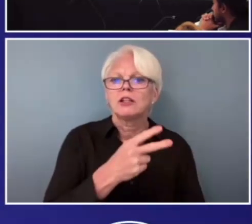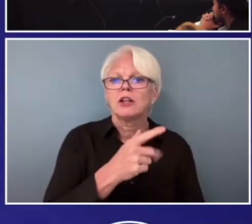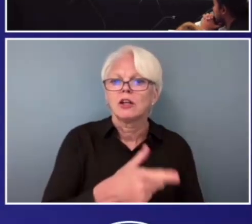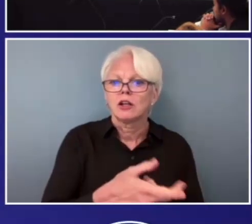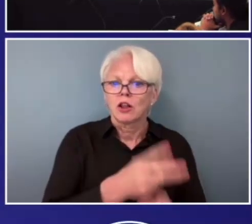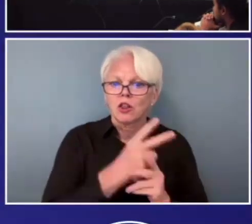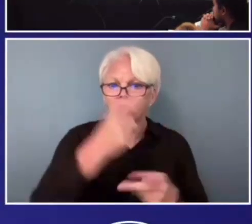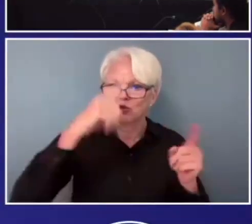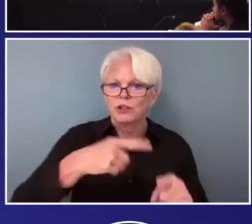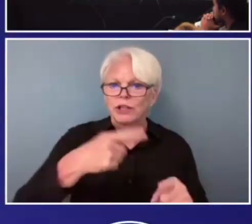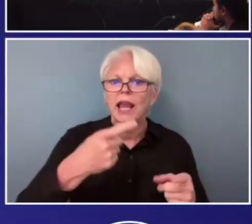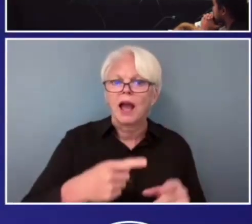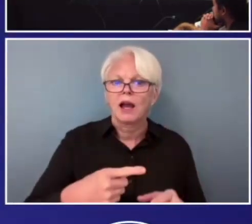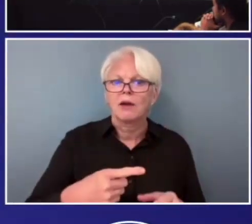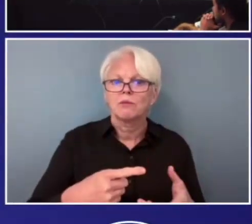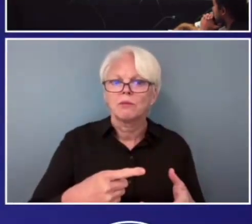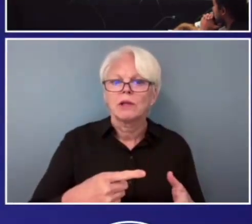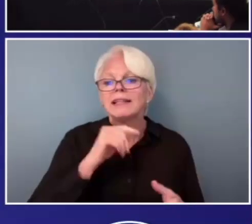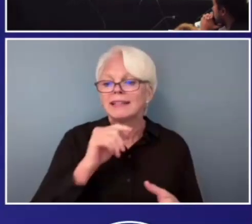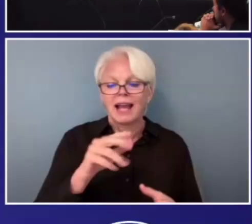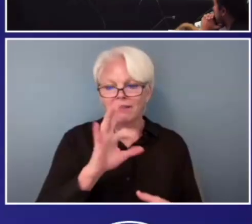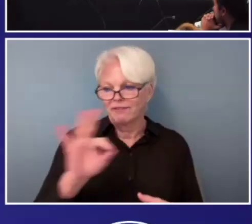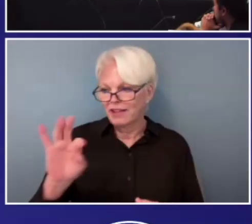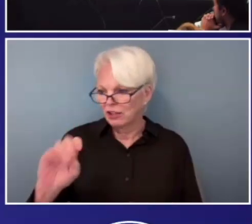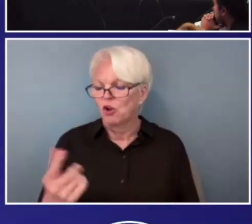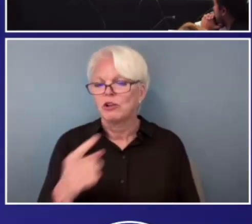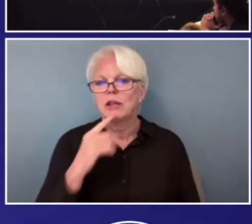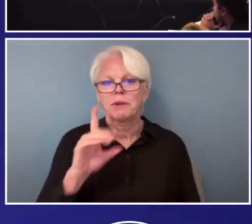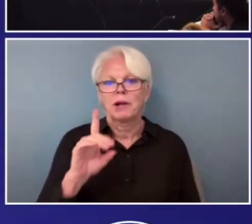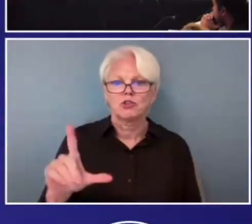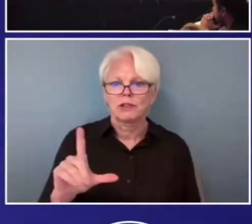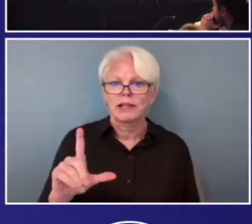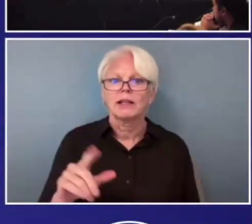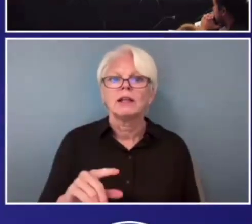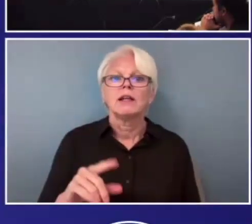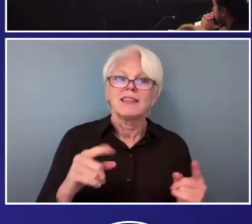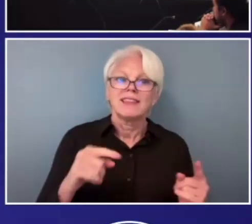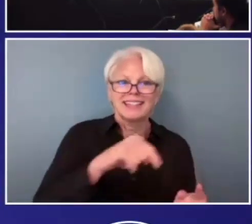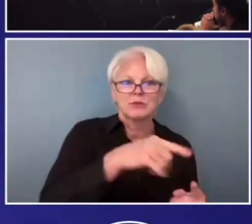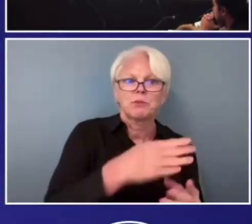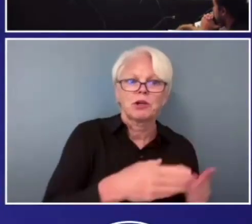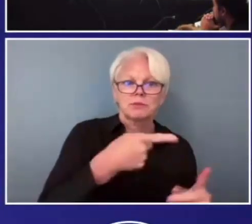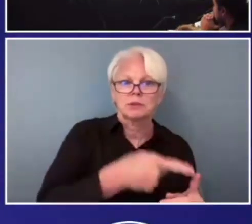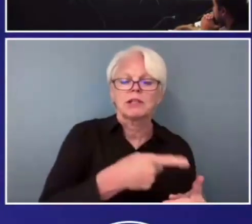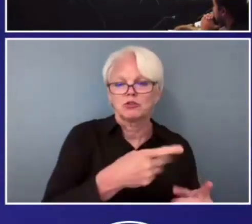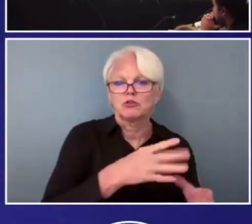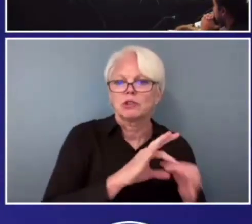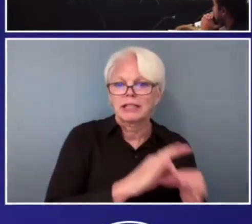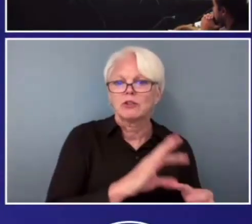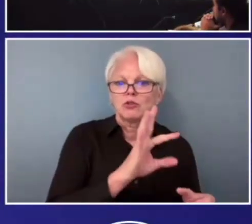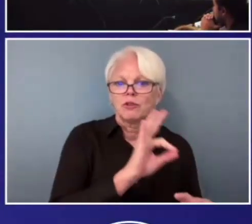not just FFEL, but also direct lending. This was specifically related to FFEL. And I just need time to talk to my constituency group about how the